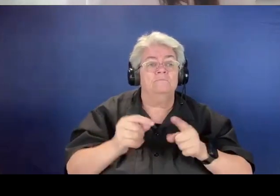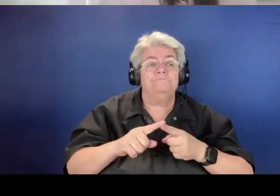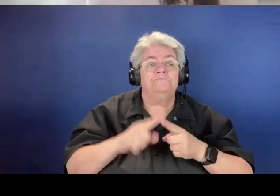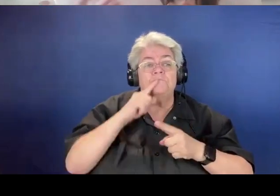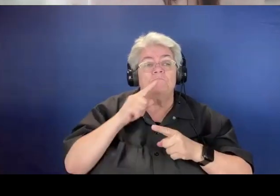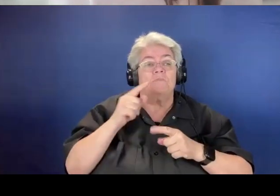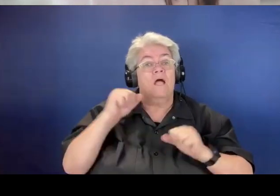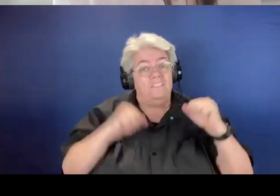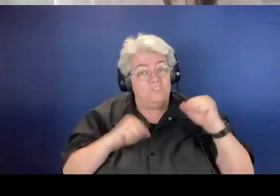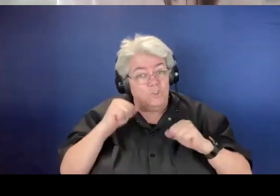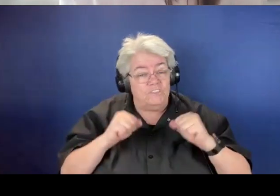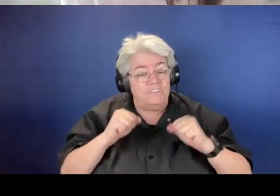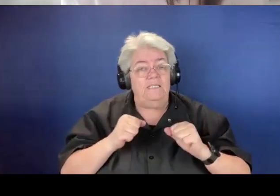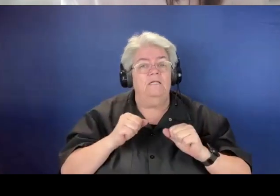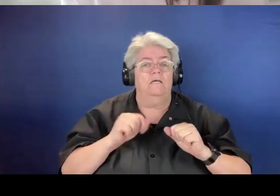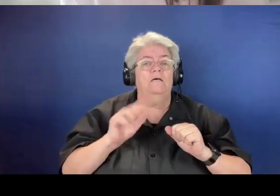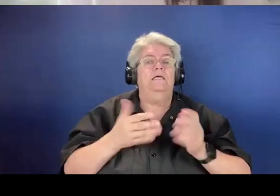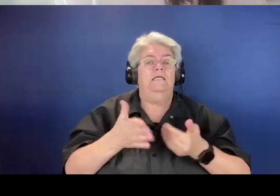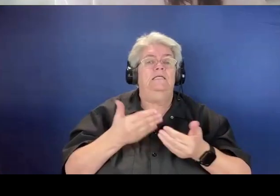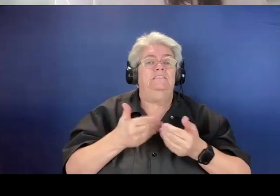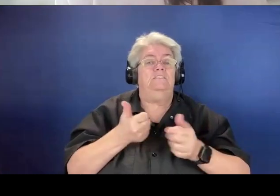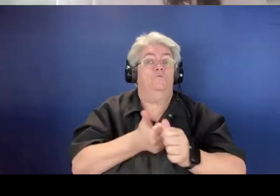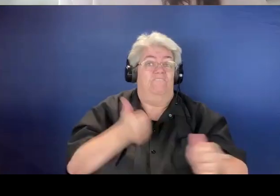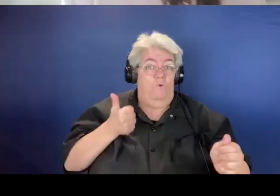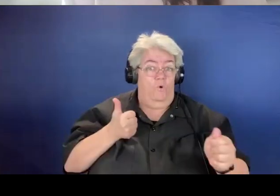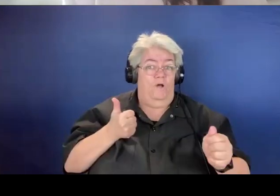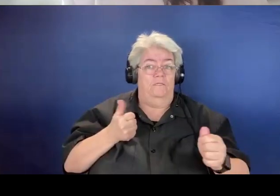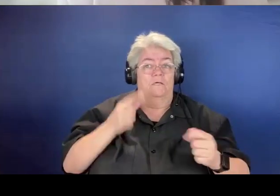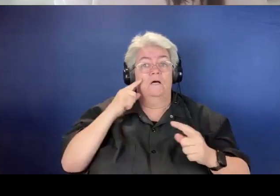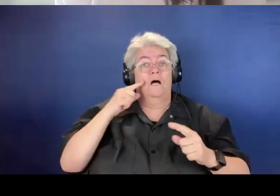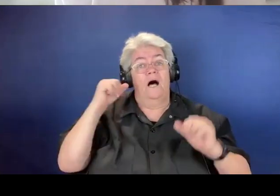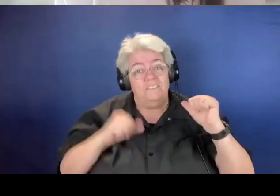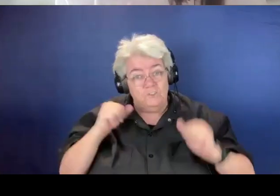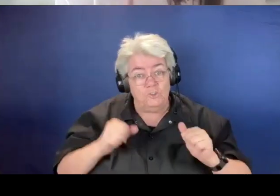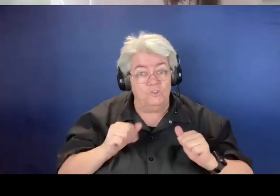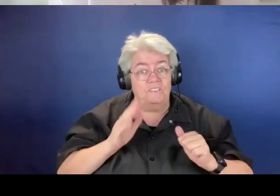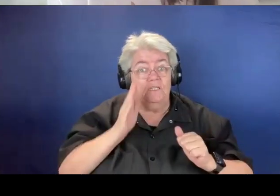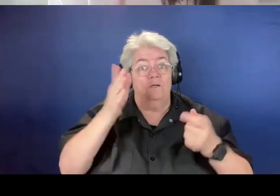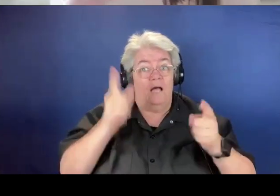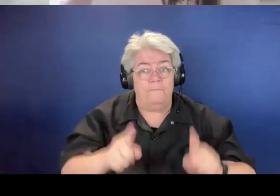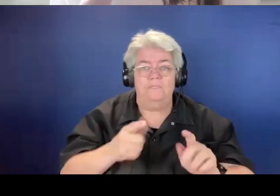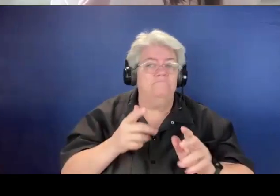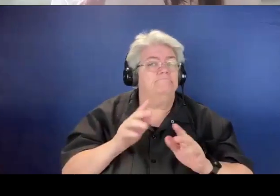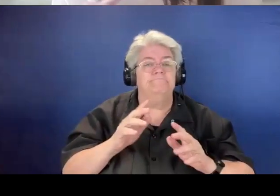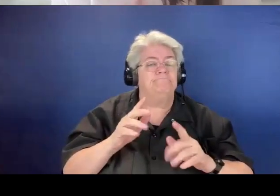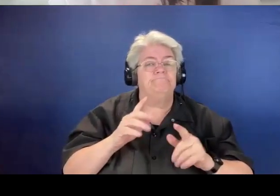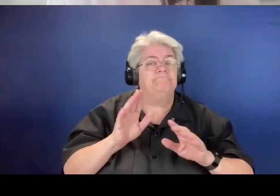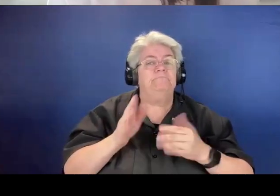or the uncertainty in a prognosis or outcomes, clients with high uncertainty